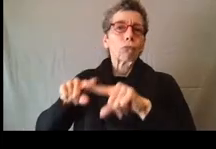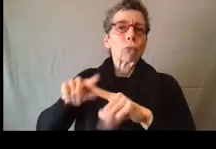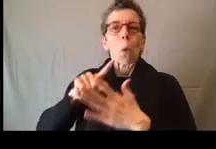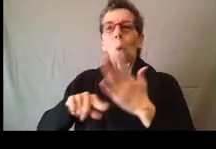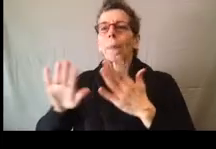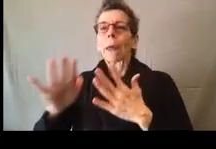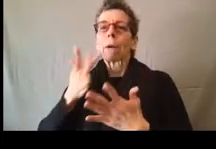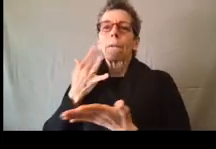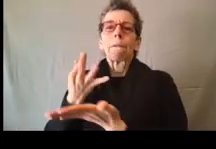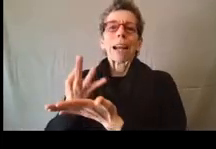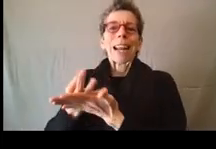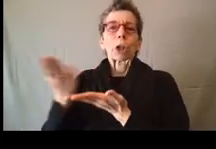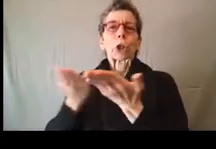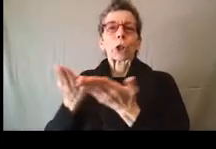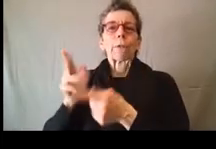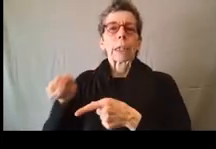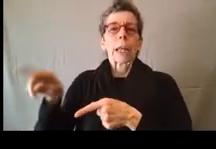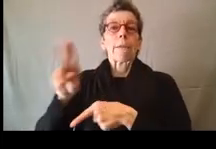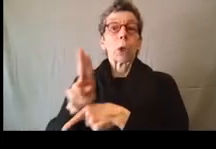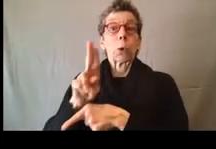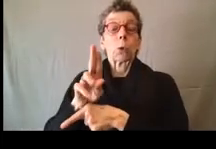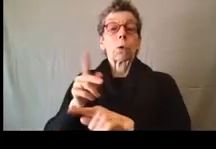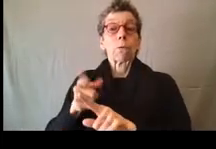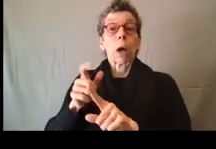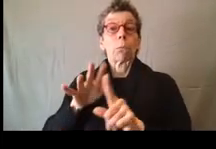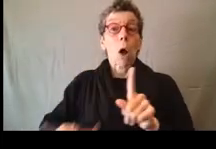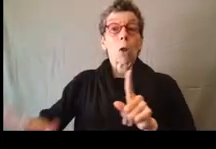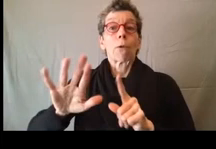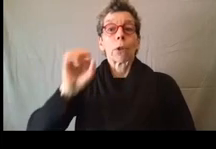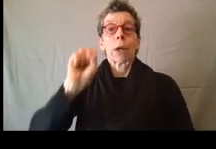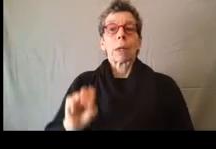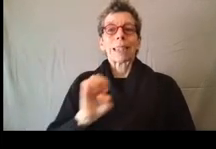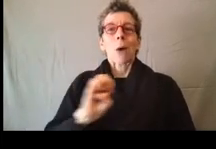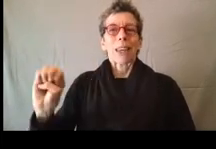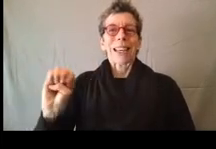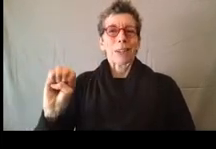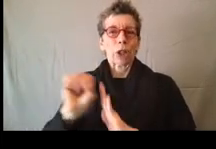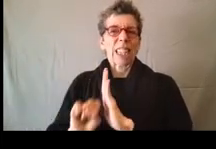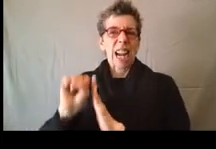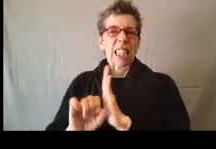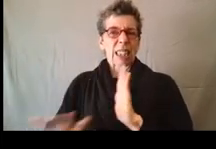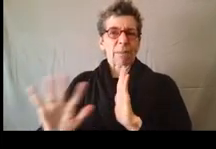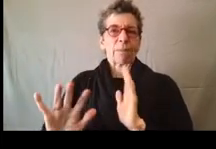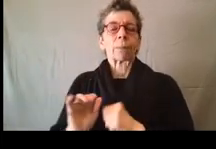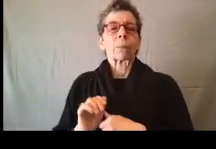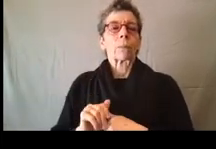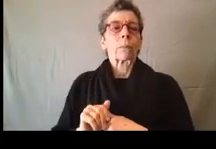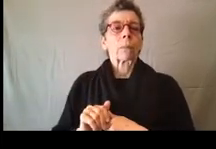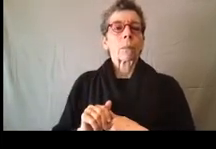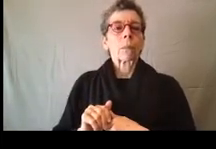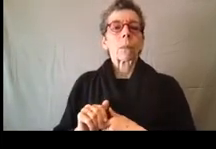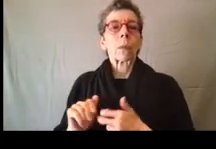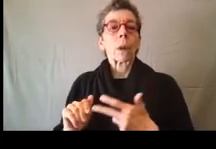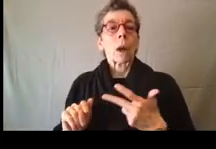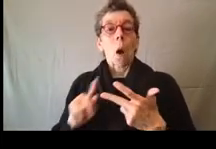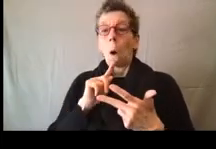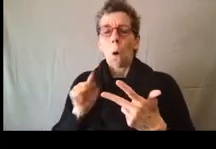services across the Southeast. Third study is a study of geographical availability. It's